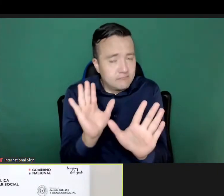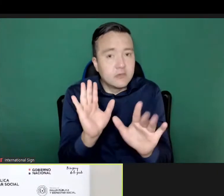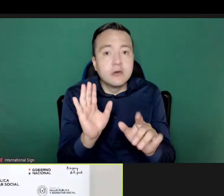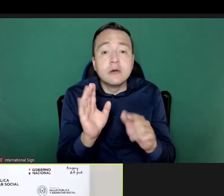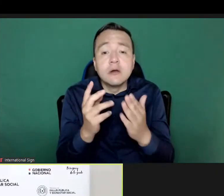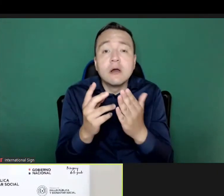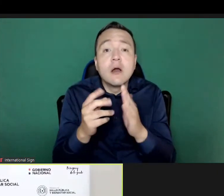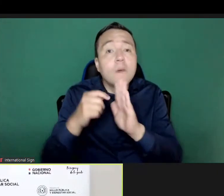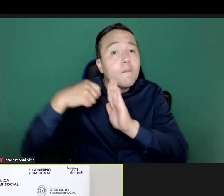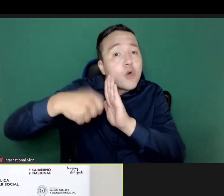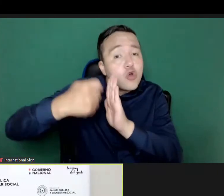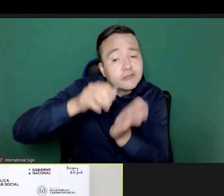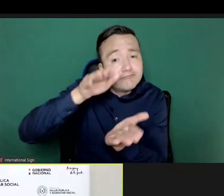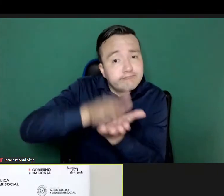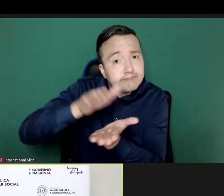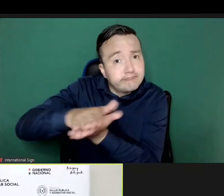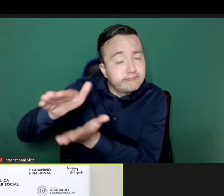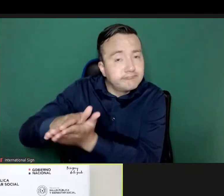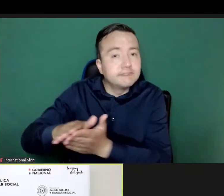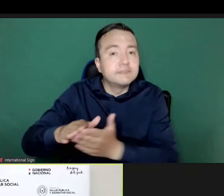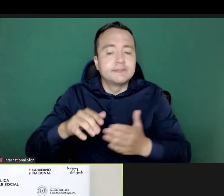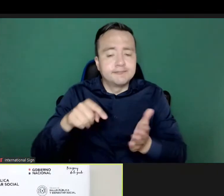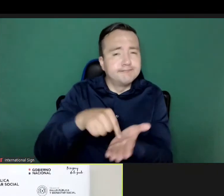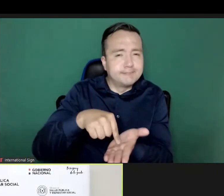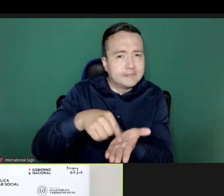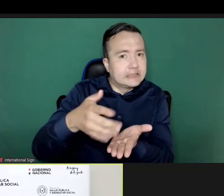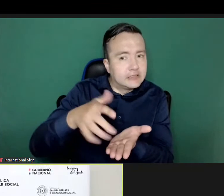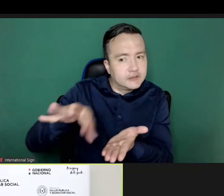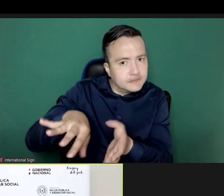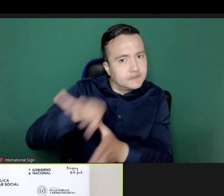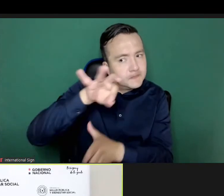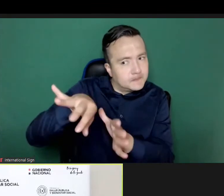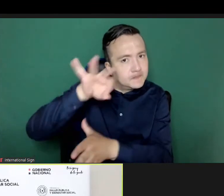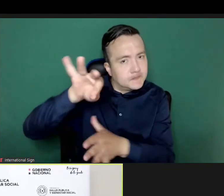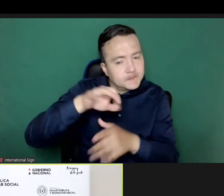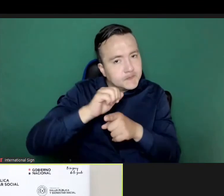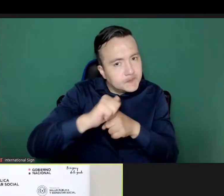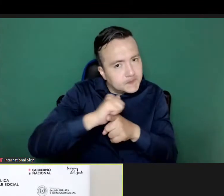There are discussion tables, interdisciplinary groups, where at least